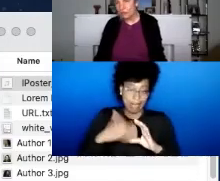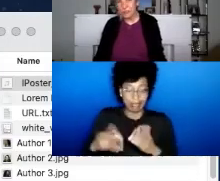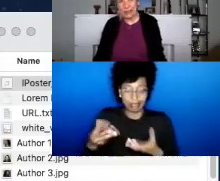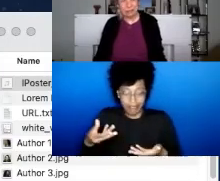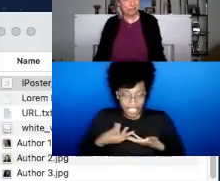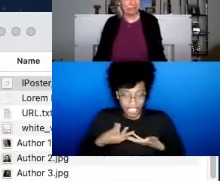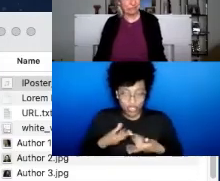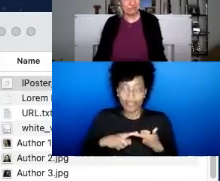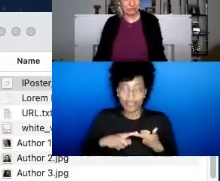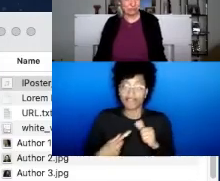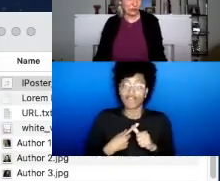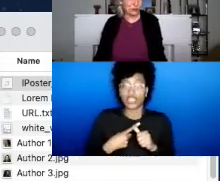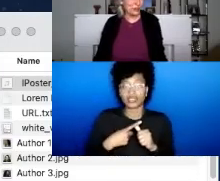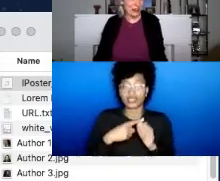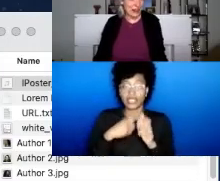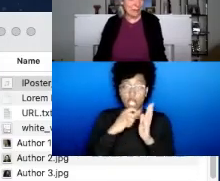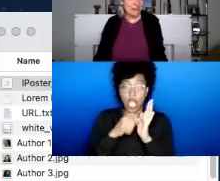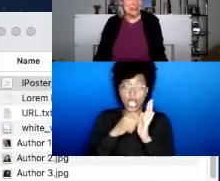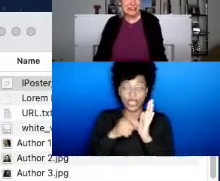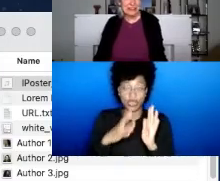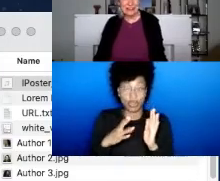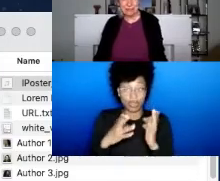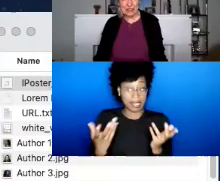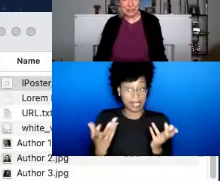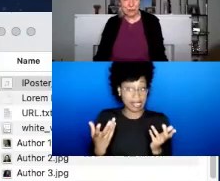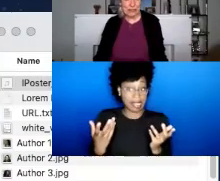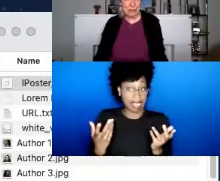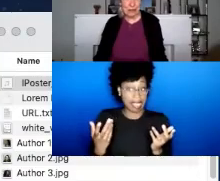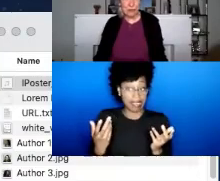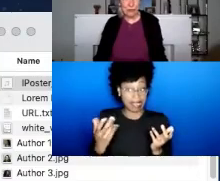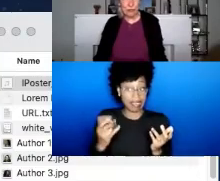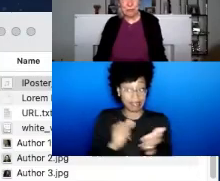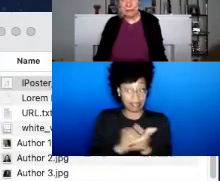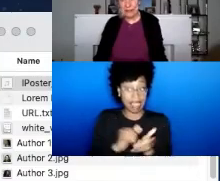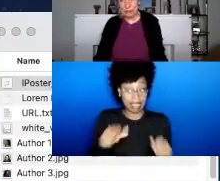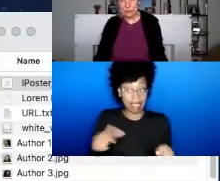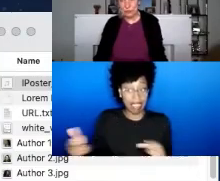that should not happen. 07:44:57 But I think we had about 30 bounce